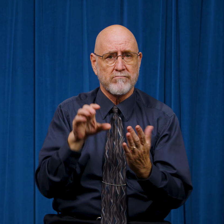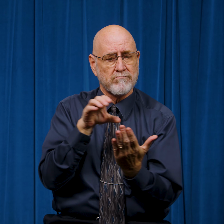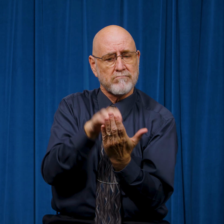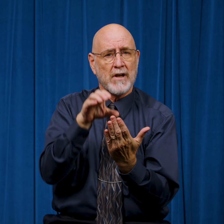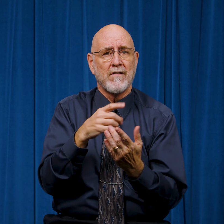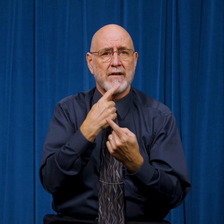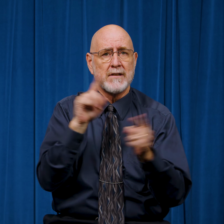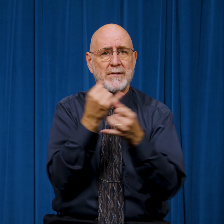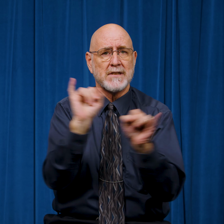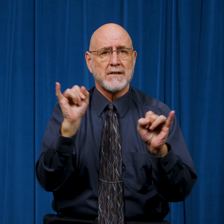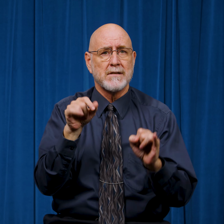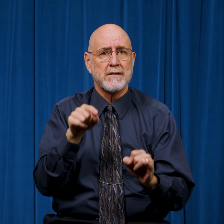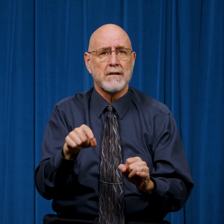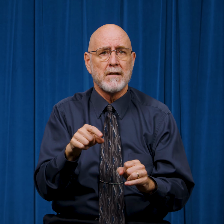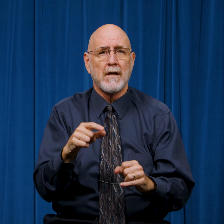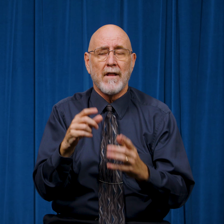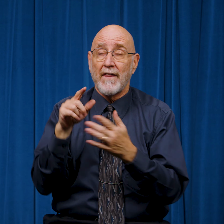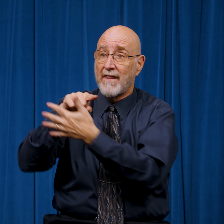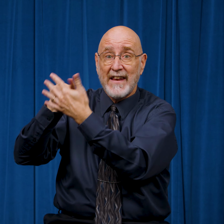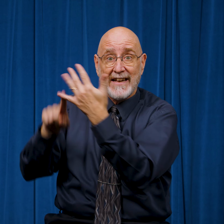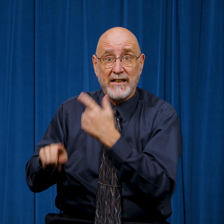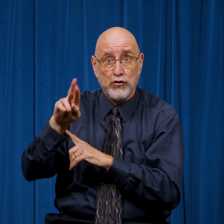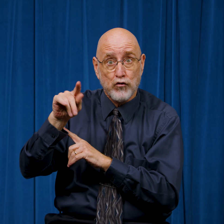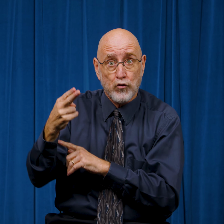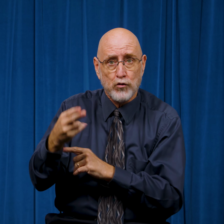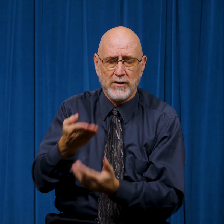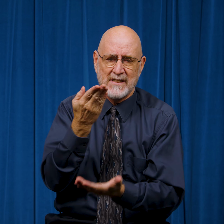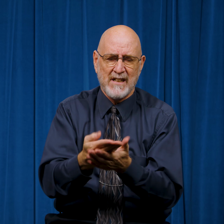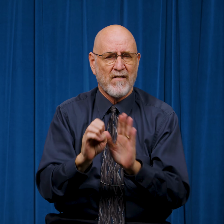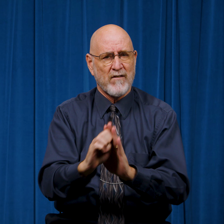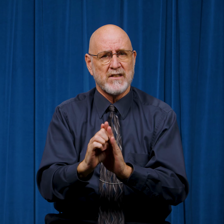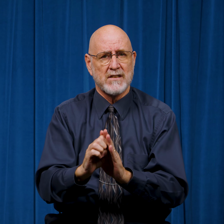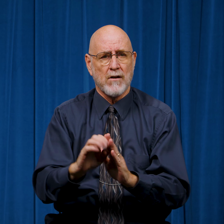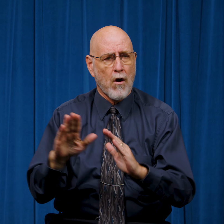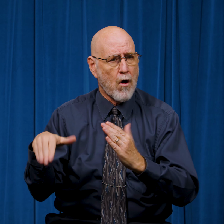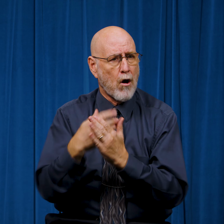"We hold these truths to be self-evident, that all men are created equal,